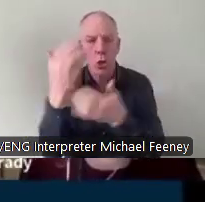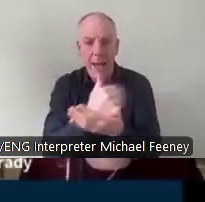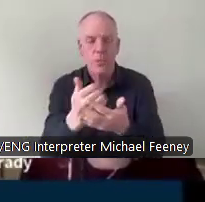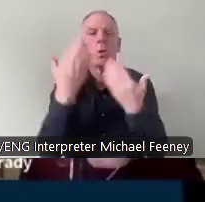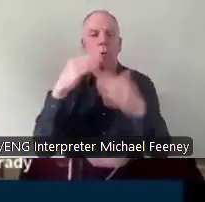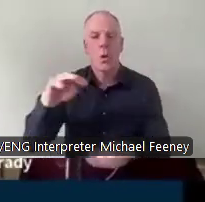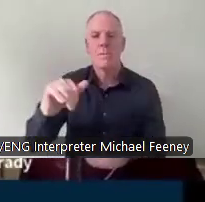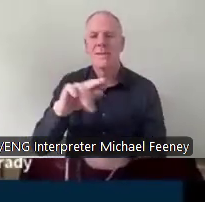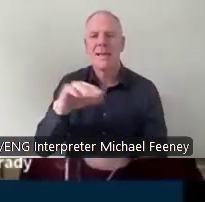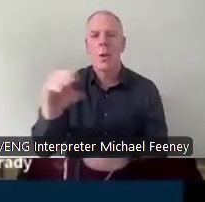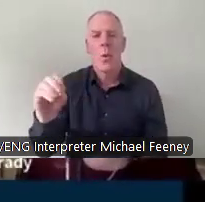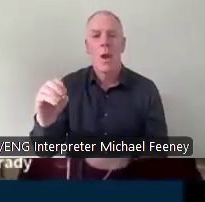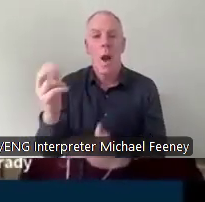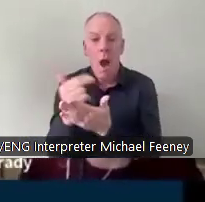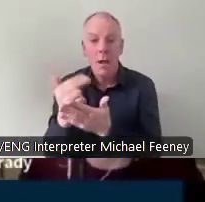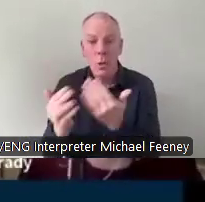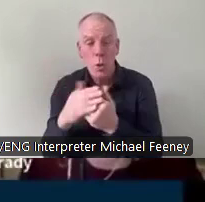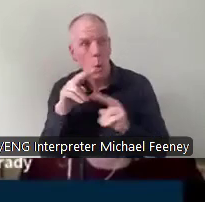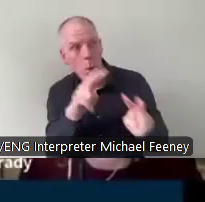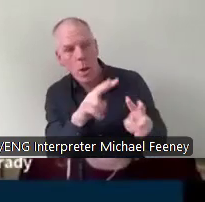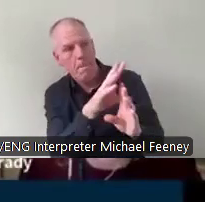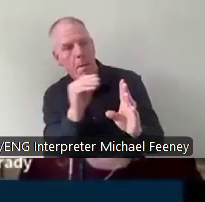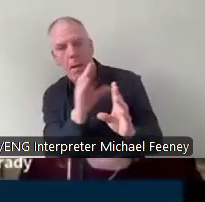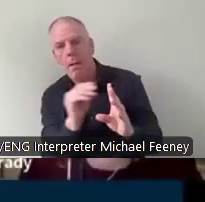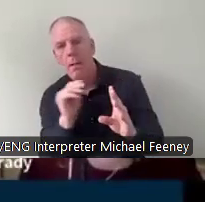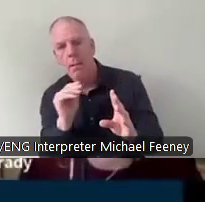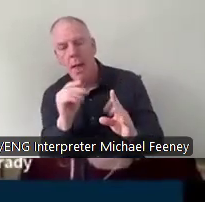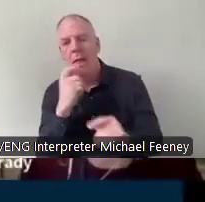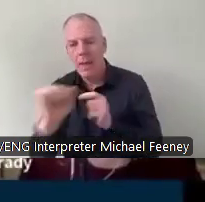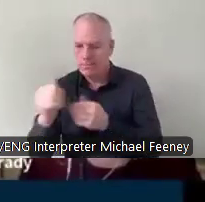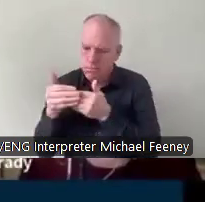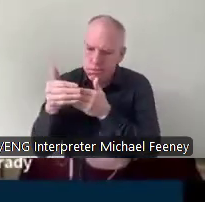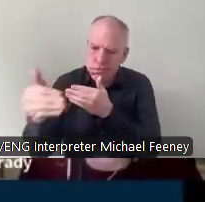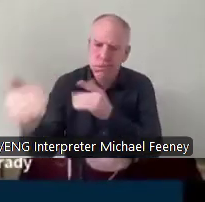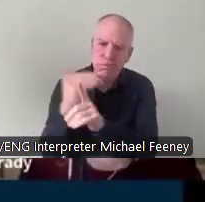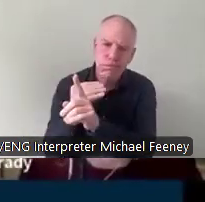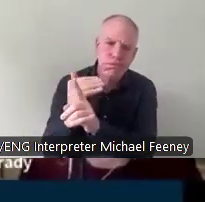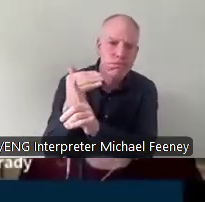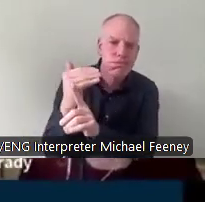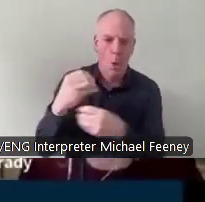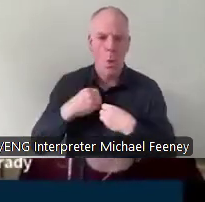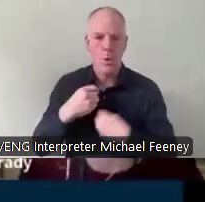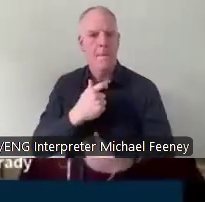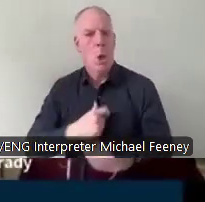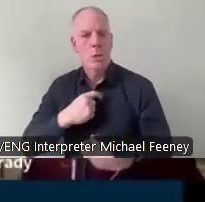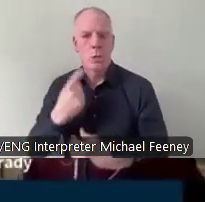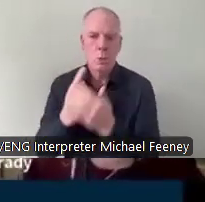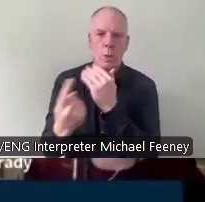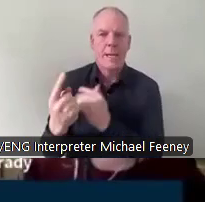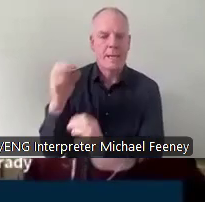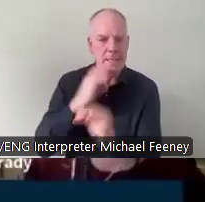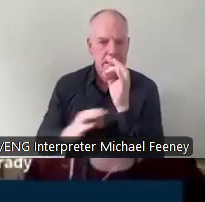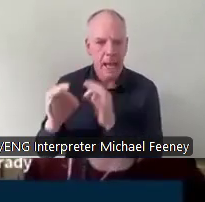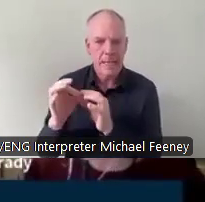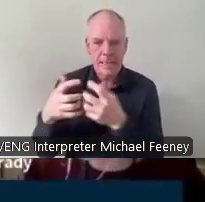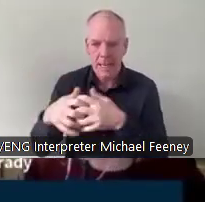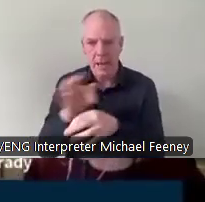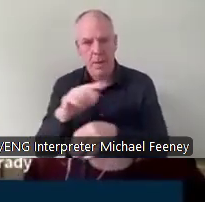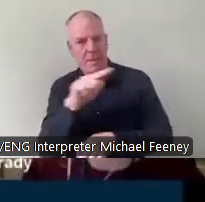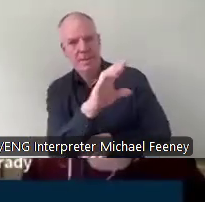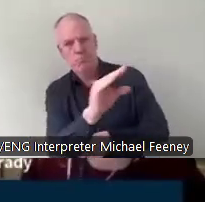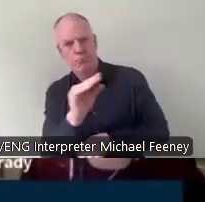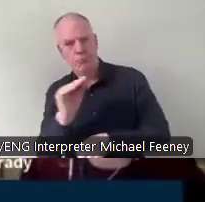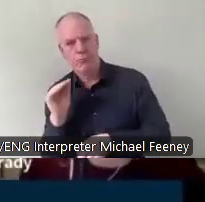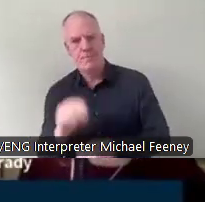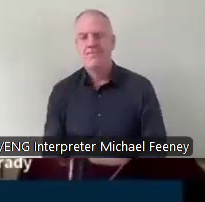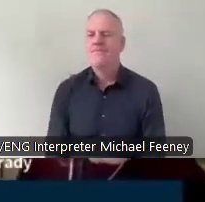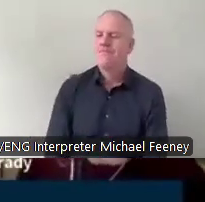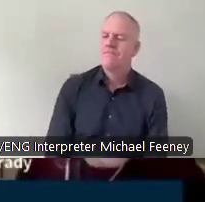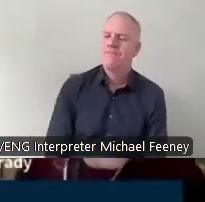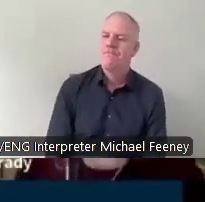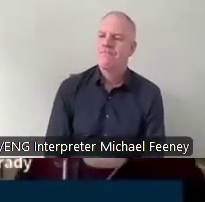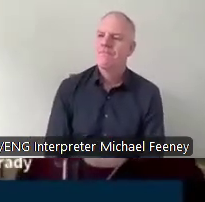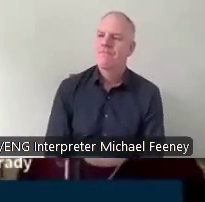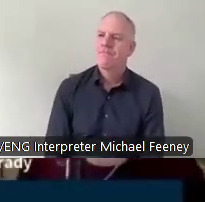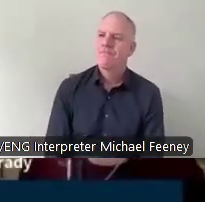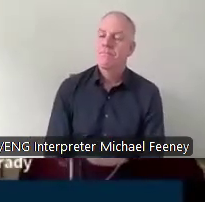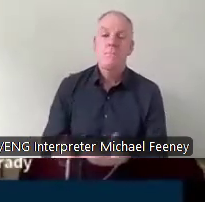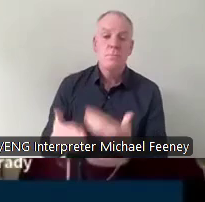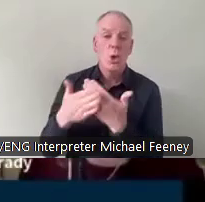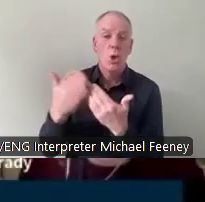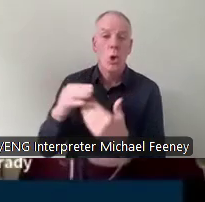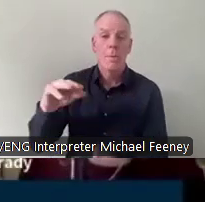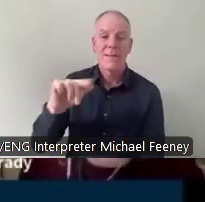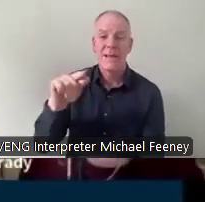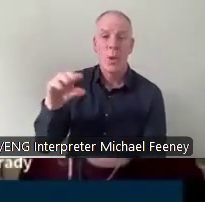drawing, and the manner in which he went on to develop his own highly personal, unique style and technique. The young Mazzolino's talent seems to have been apparent